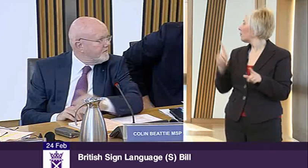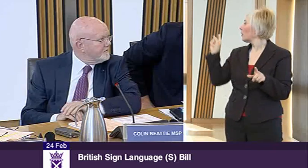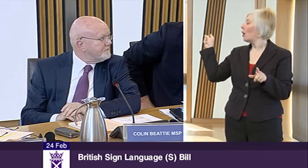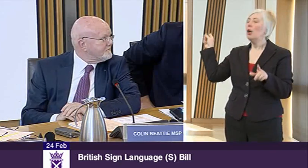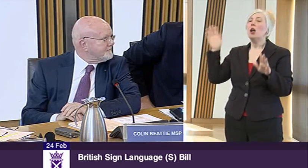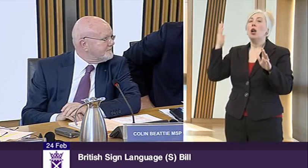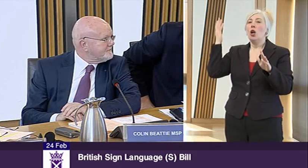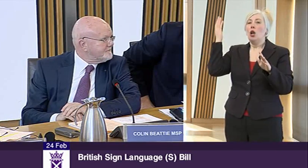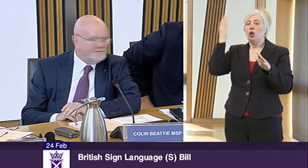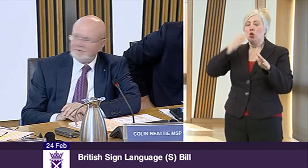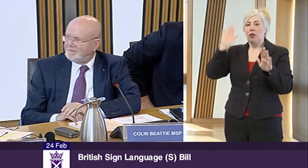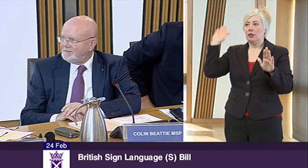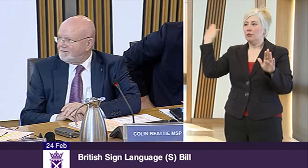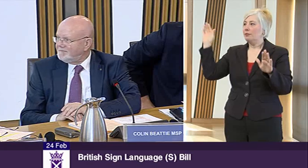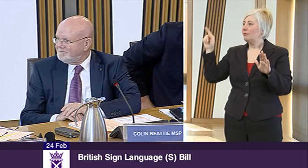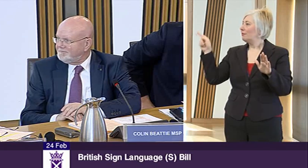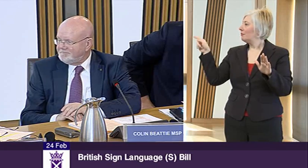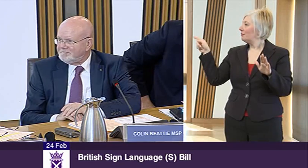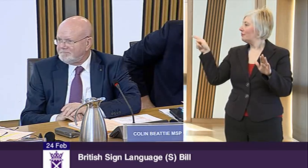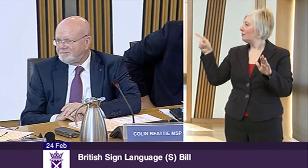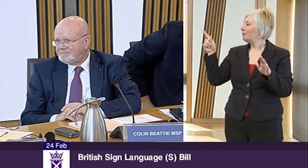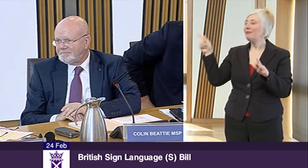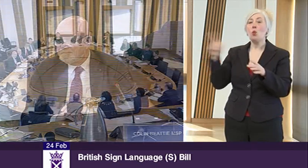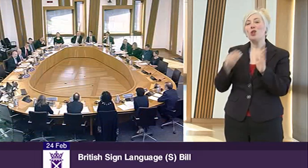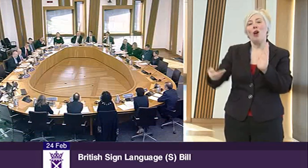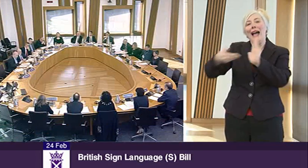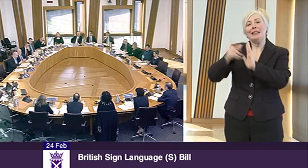The Convener: Sorry to interrupt you, Colin, but Gordon MacDonald has a supplementary question on this point.